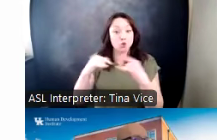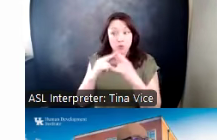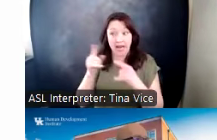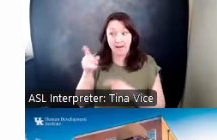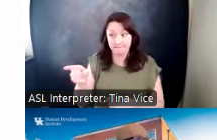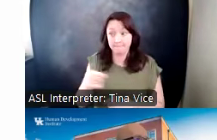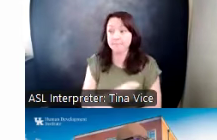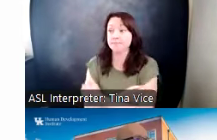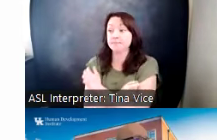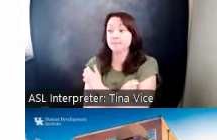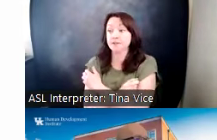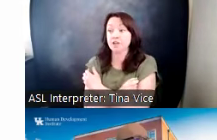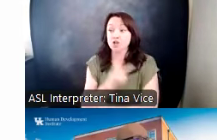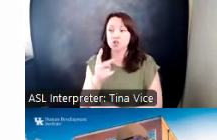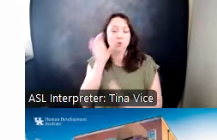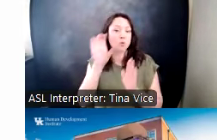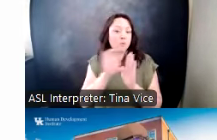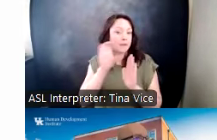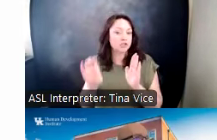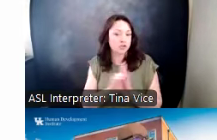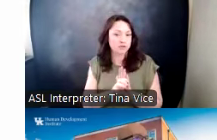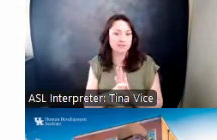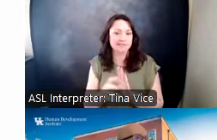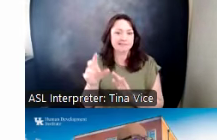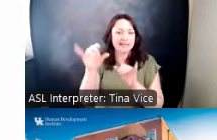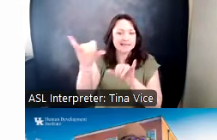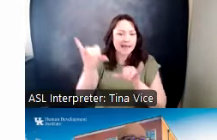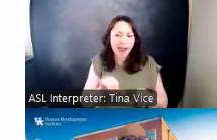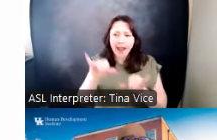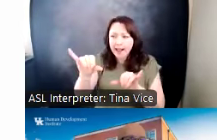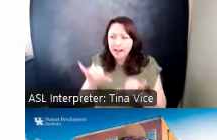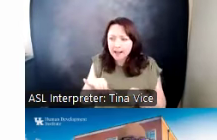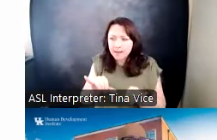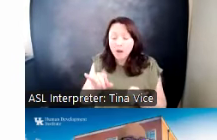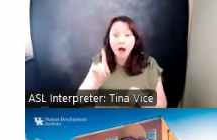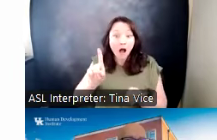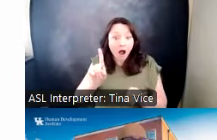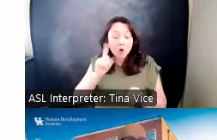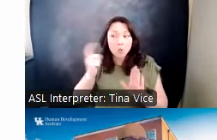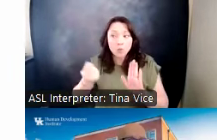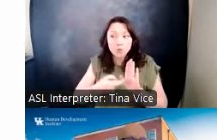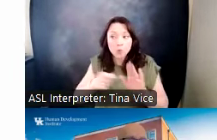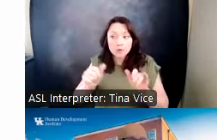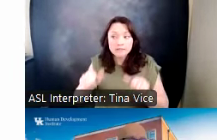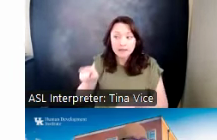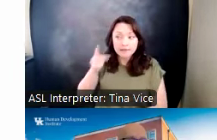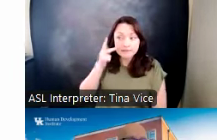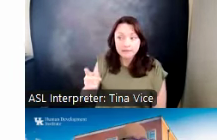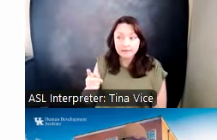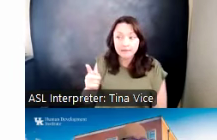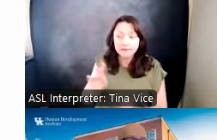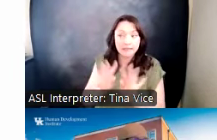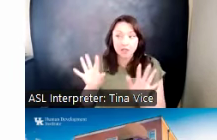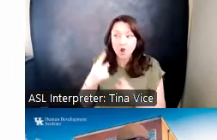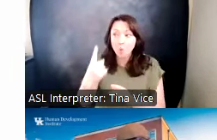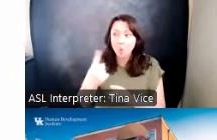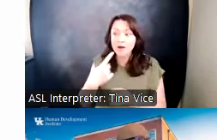doing the same thing, but you'll also notice that one of them says a different